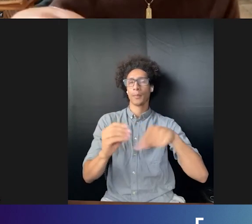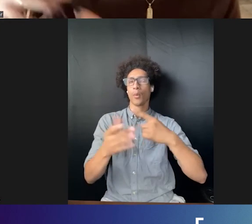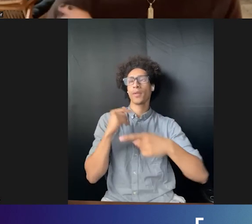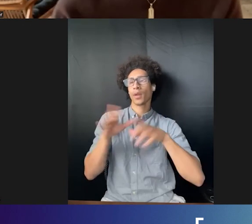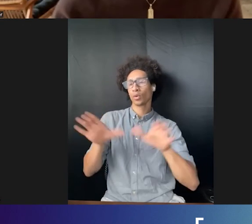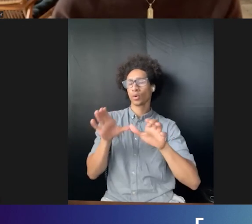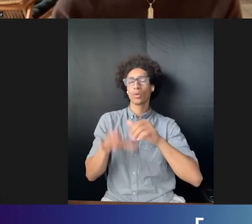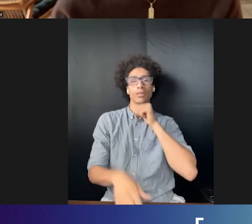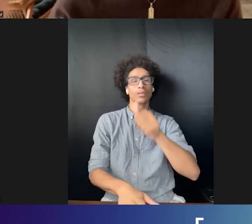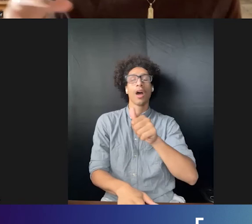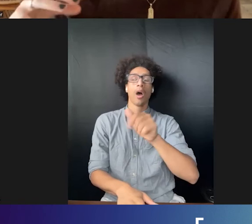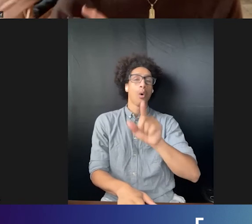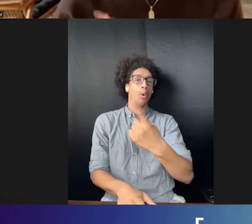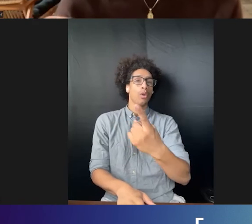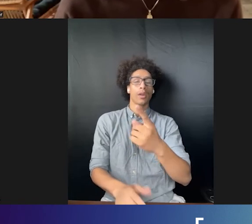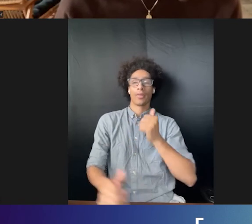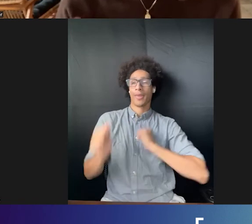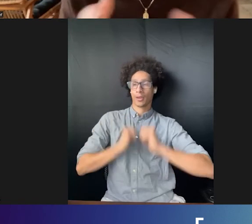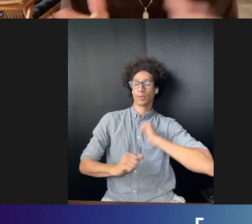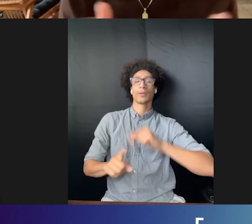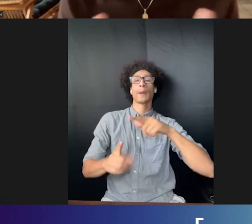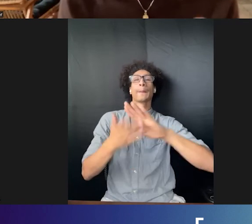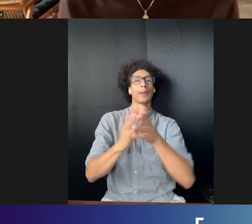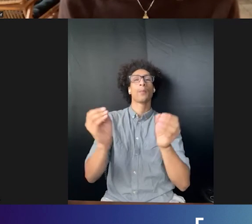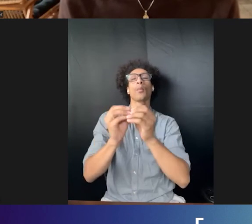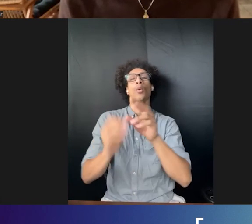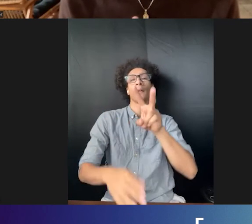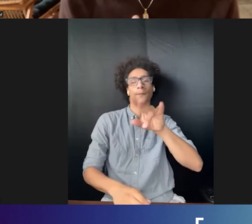It became like virtual cinemas. And I think some of that, you know,